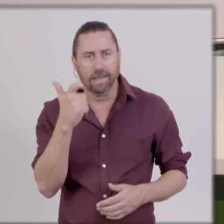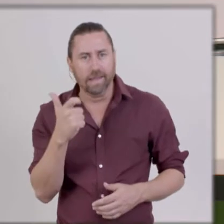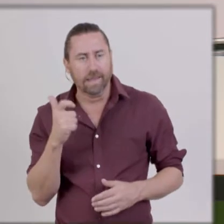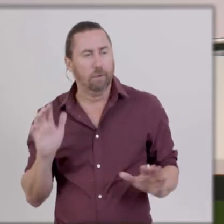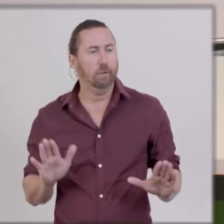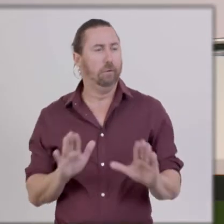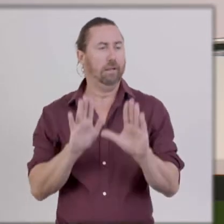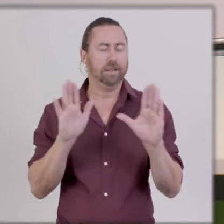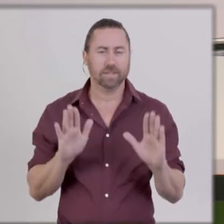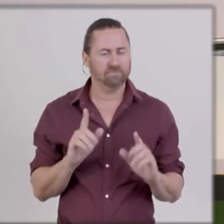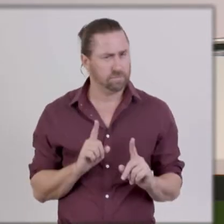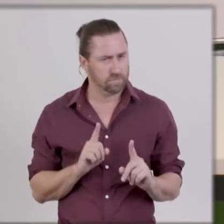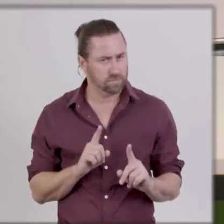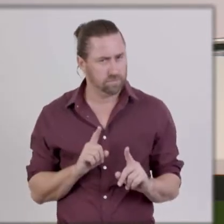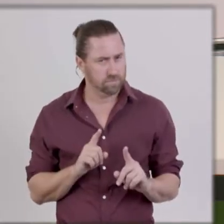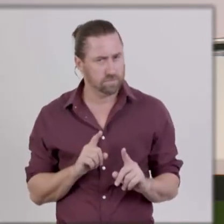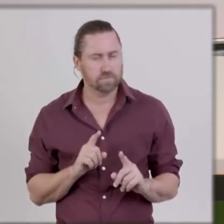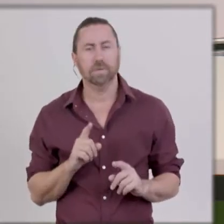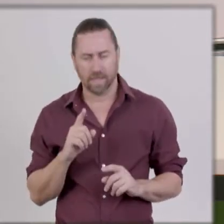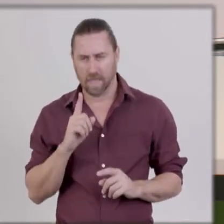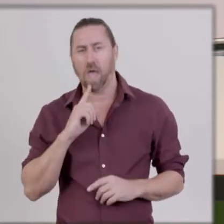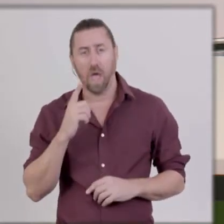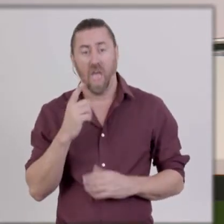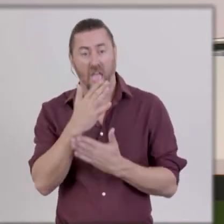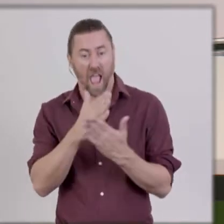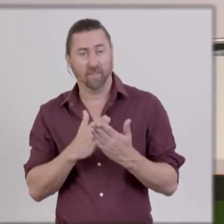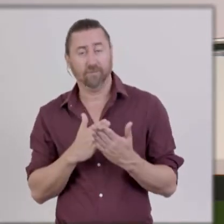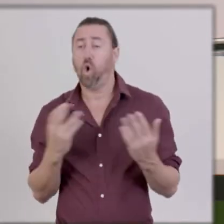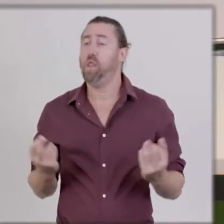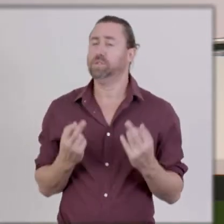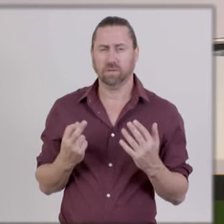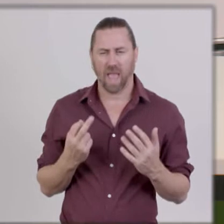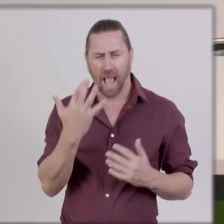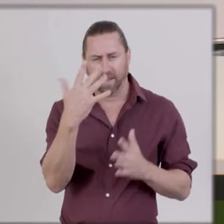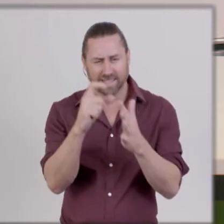But the problem asked, how many days was she on holiday?